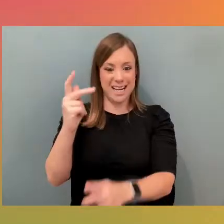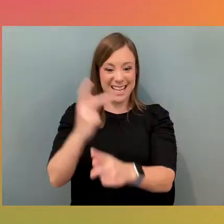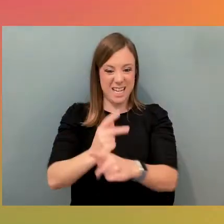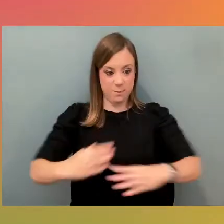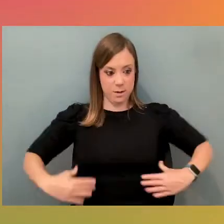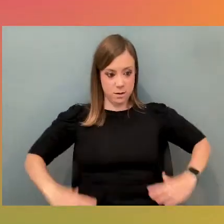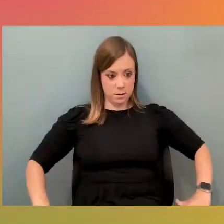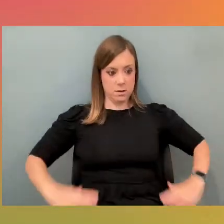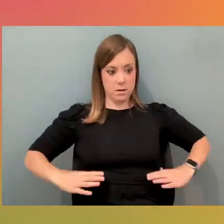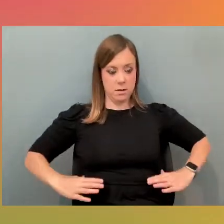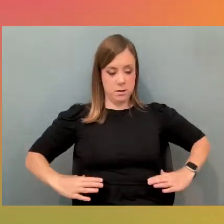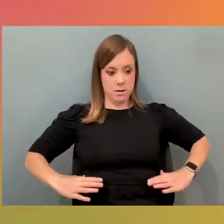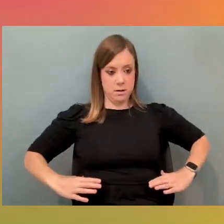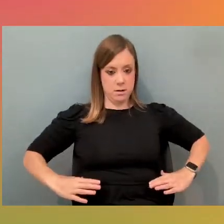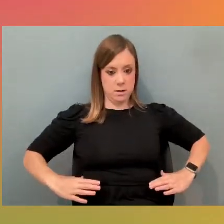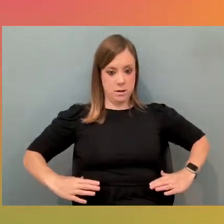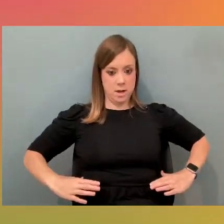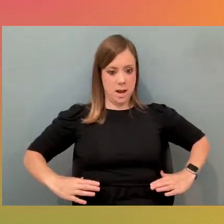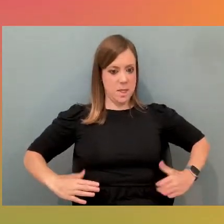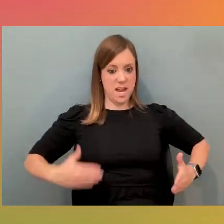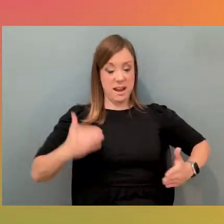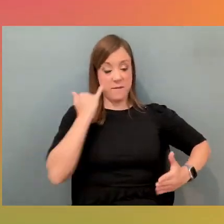LUNG. KEEP THE TAIL BONE TUCKED